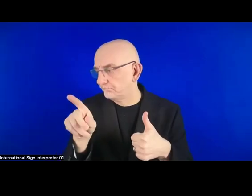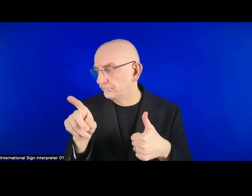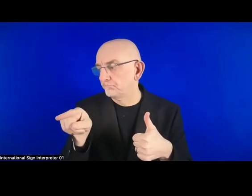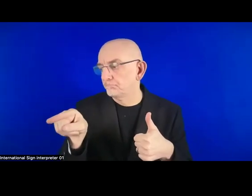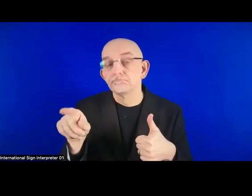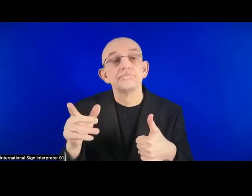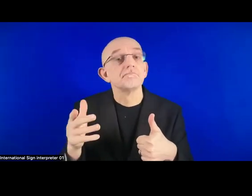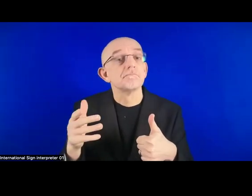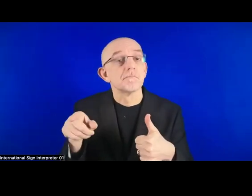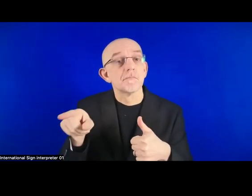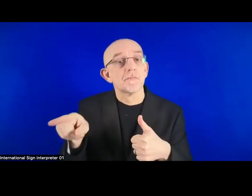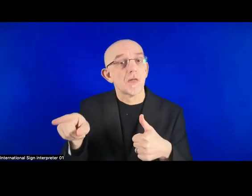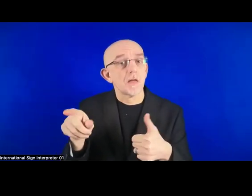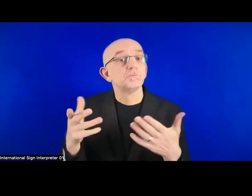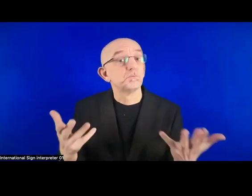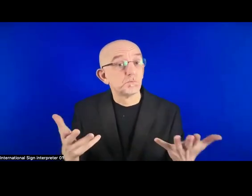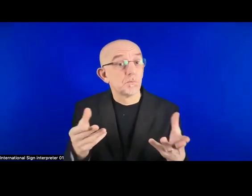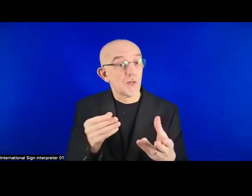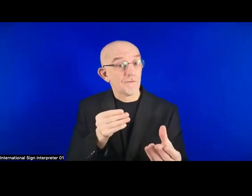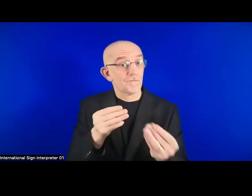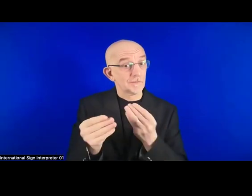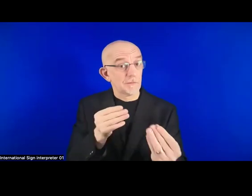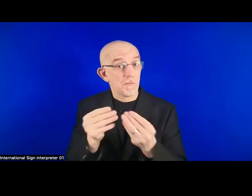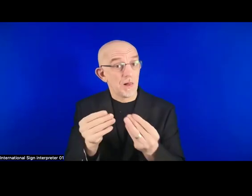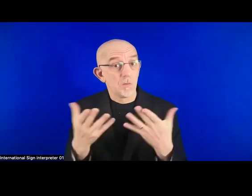and I am afraid there is no flexibility there, because the Marie Curie rules are very